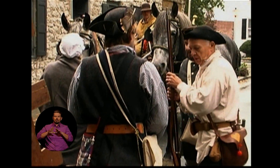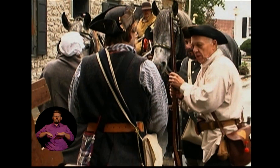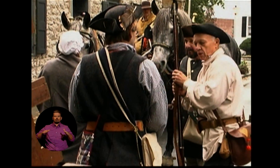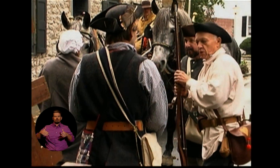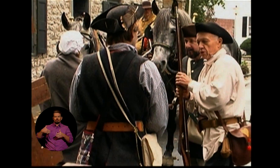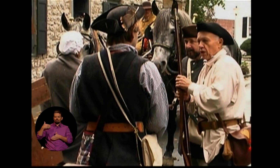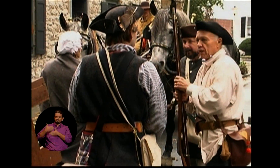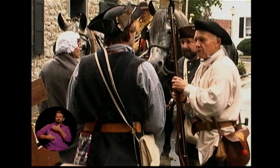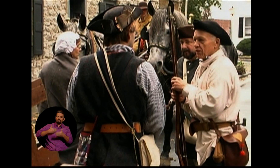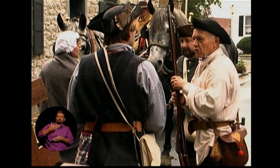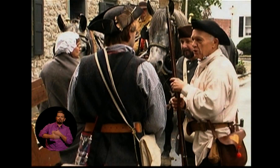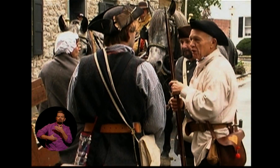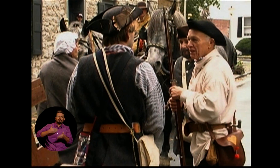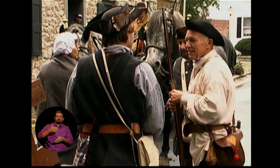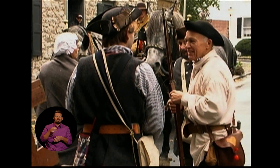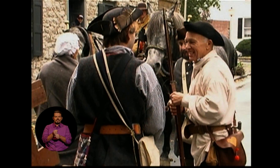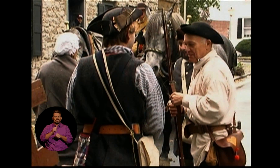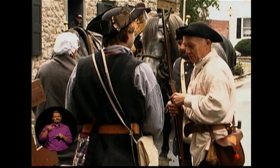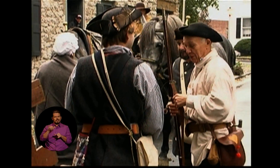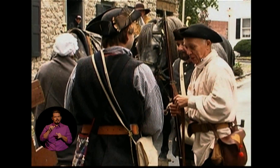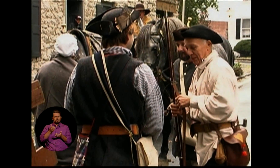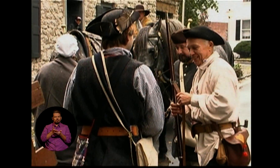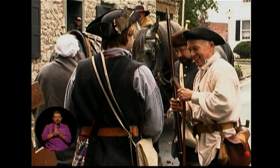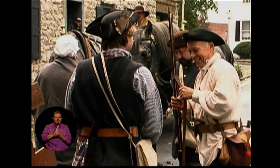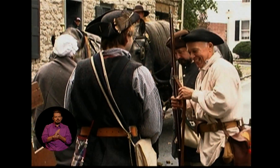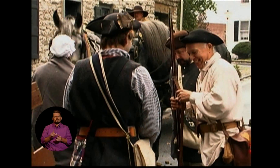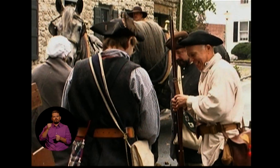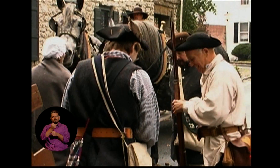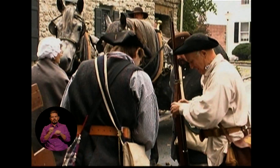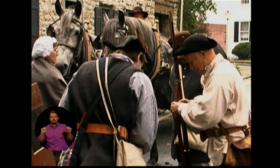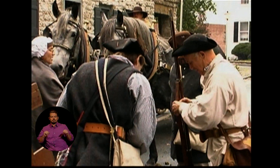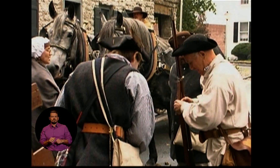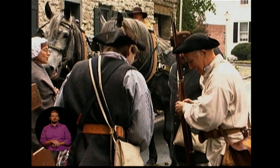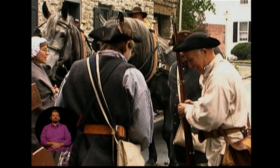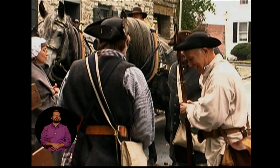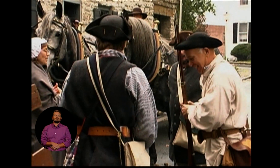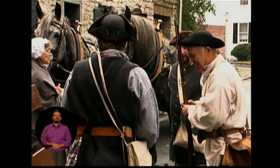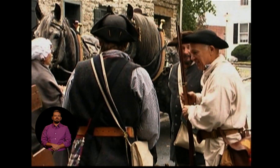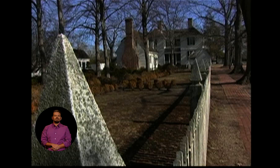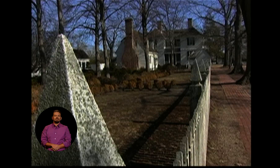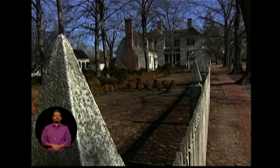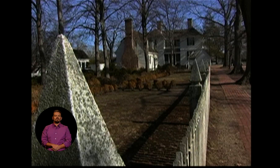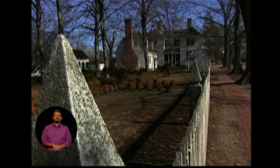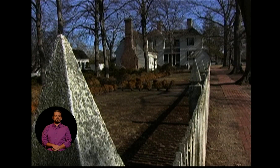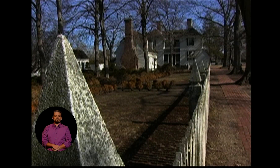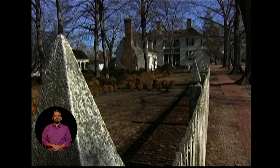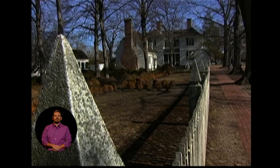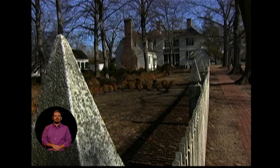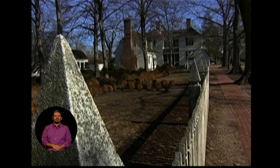THAT EACH SUCCESSIVE GENERATION OF AMERICANS WOULD ALSO HAVE THOSE SAME RIGHTS AND FREEDOMS?